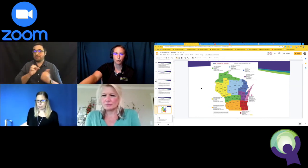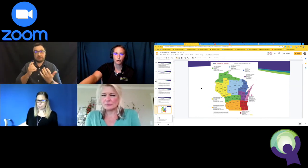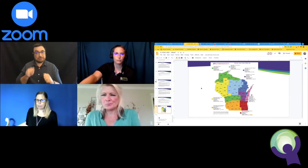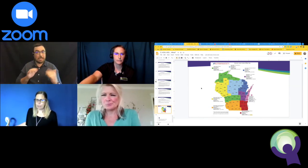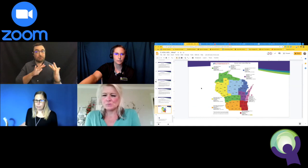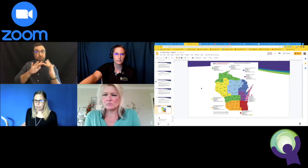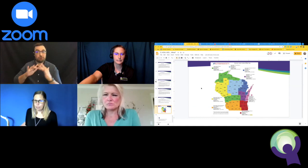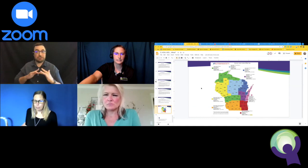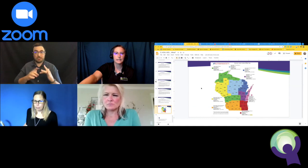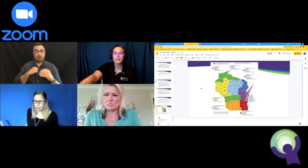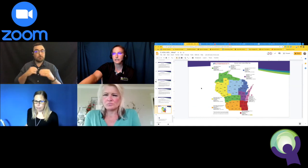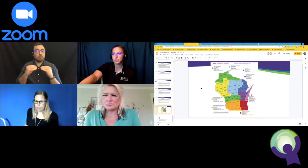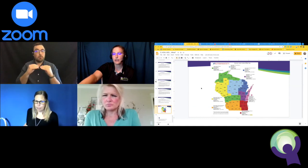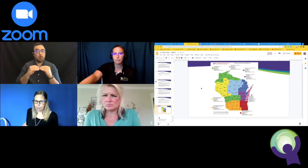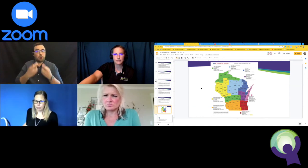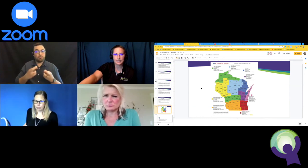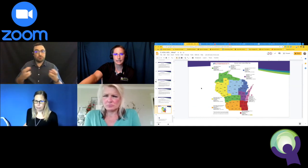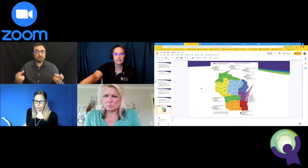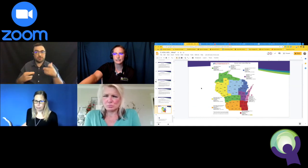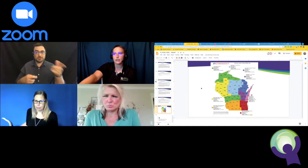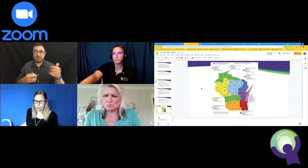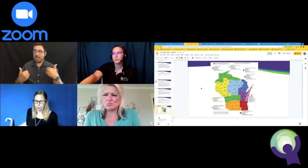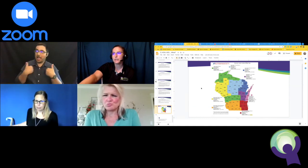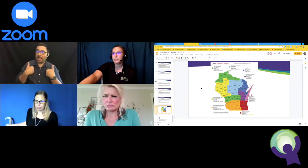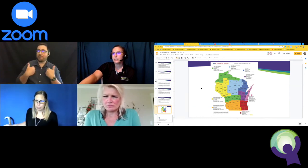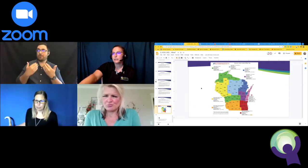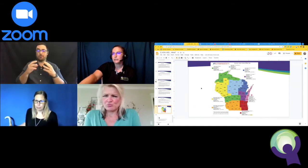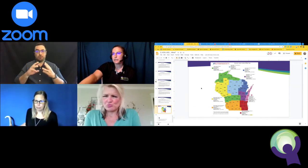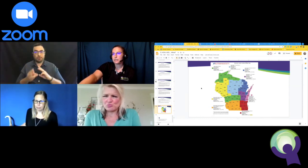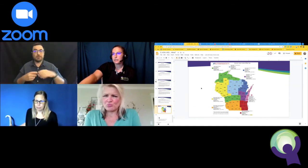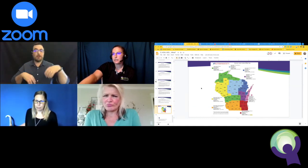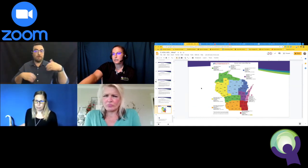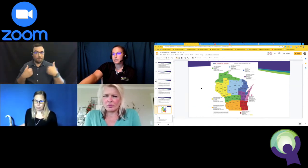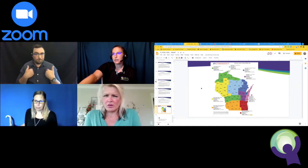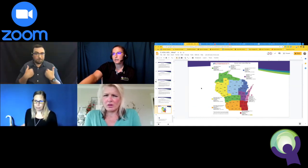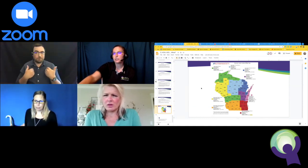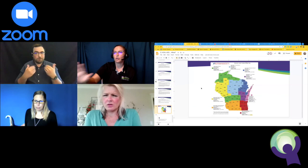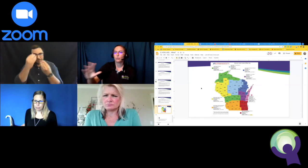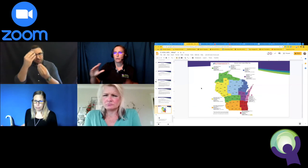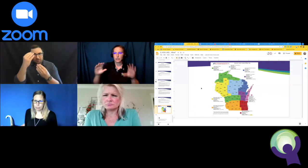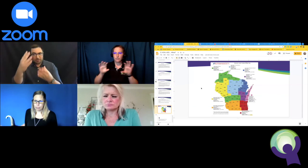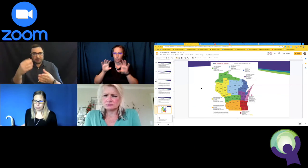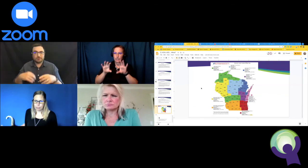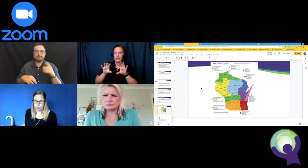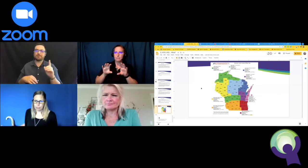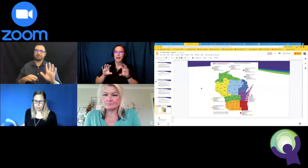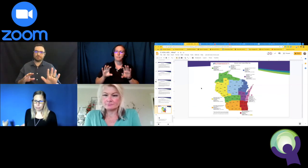resources. They do have websites so if you're looking at the map